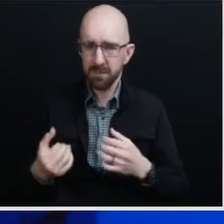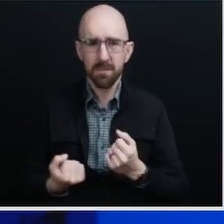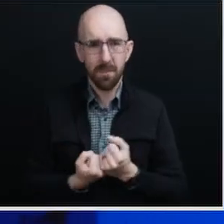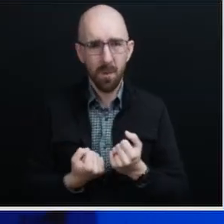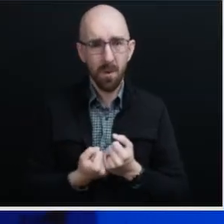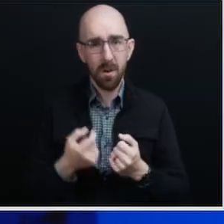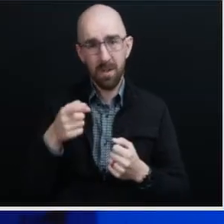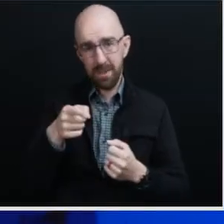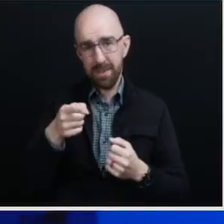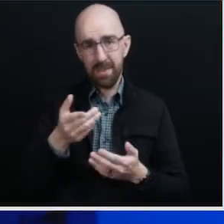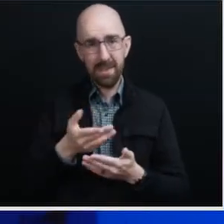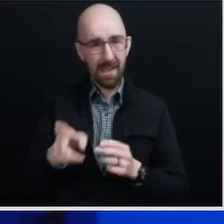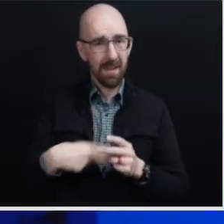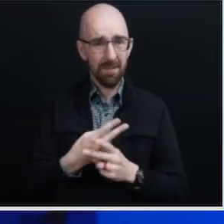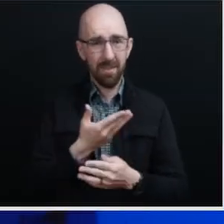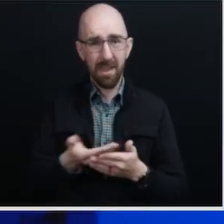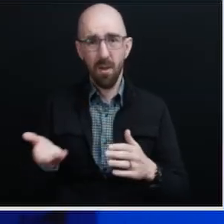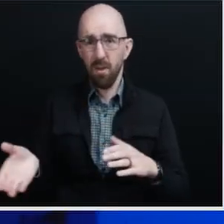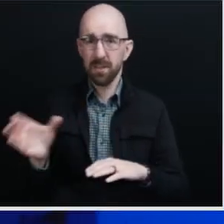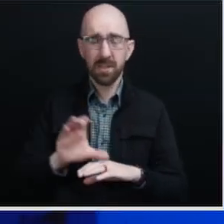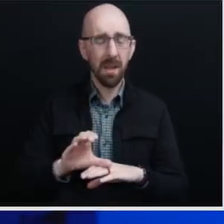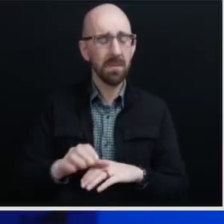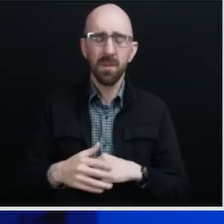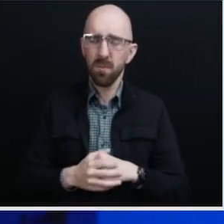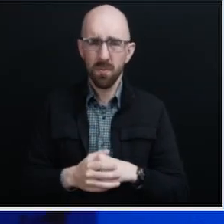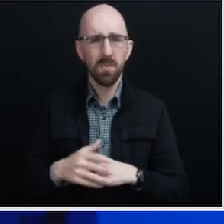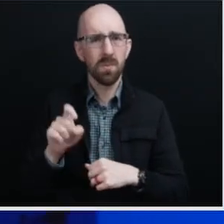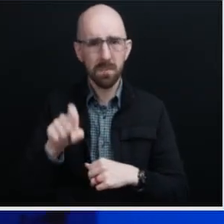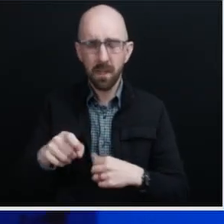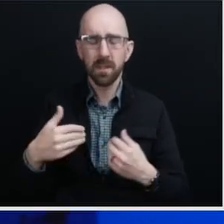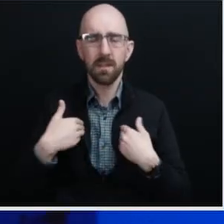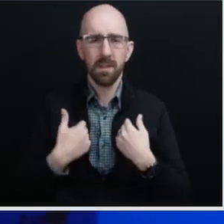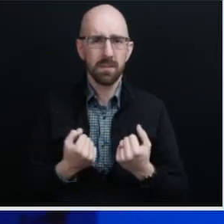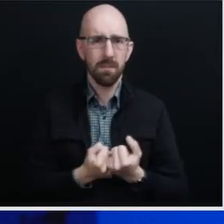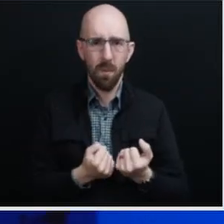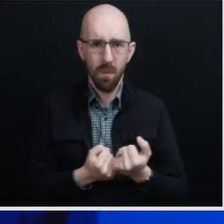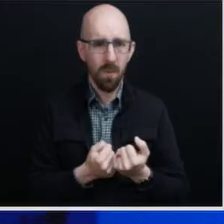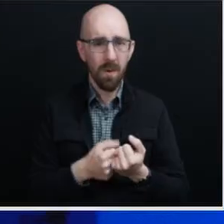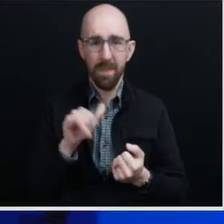of it. I mean, you have got to have that support and and that's something we've tried to provide